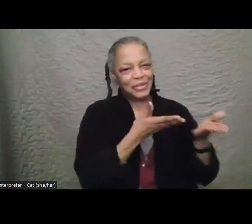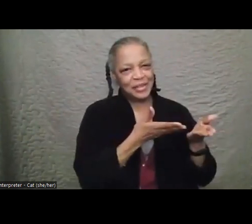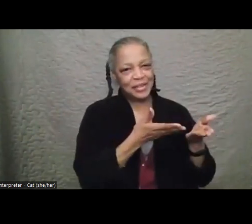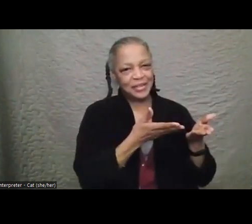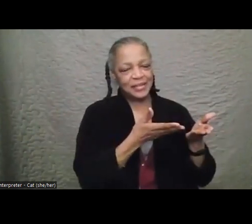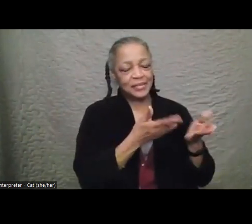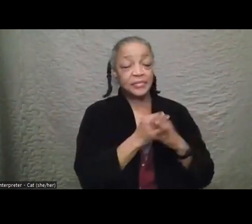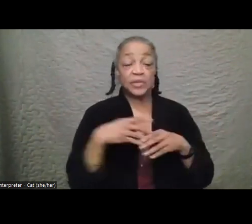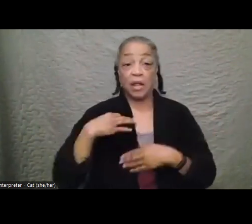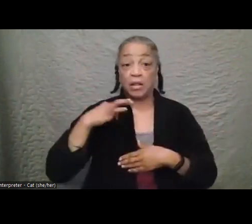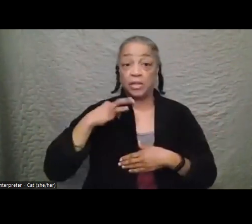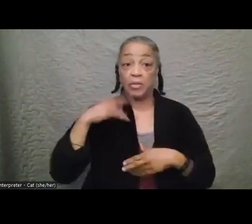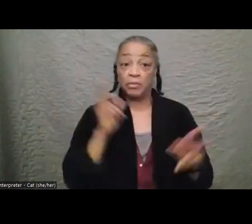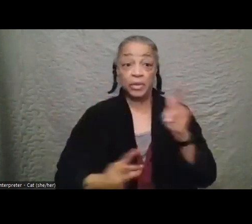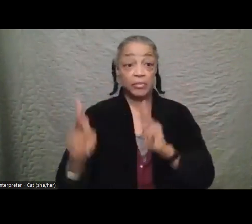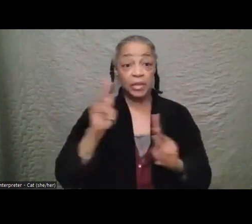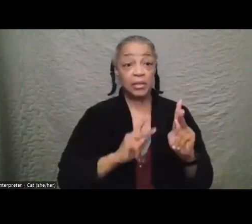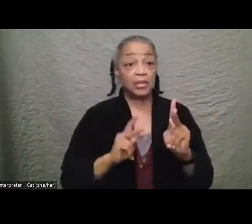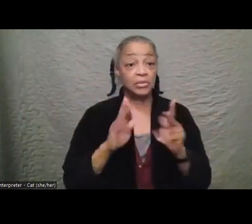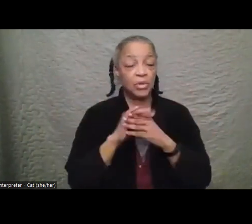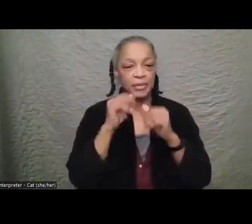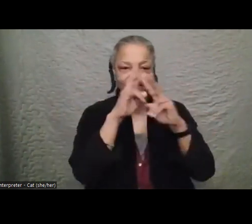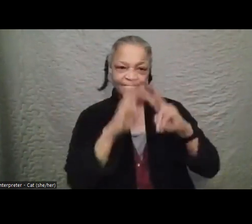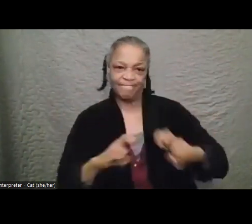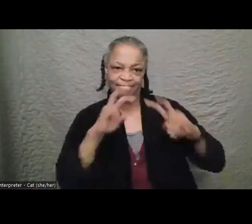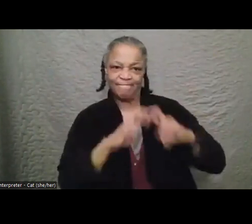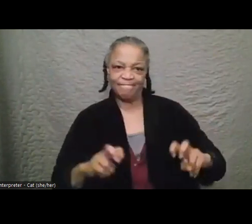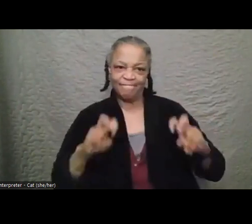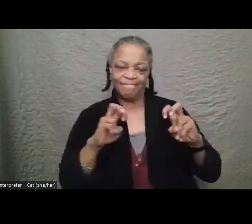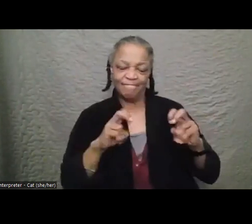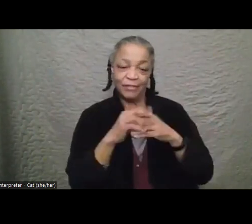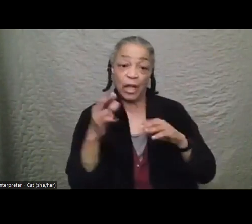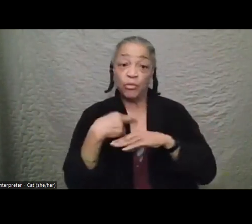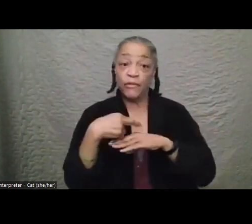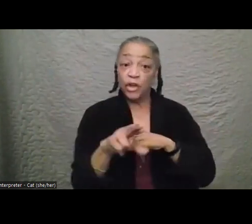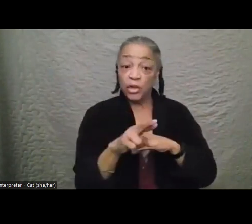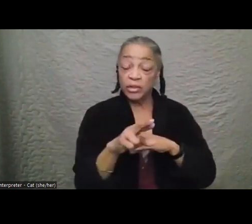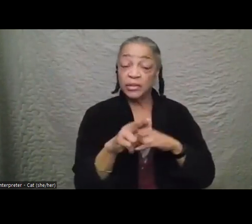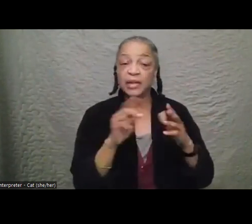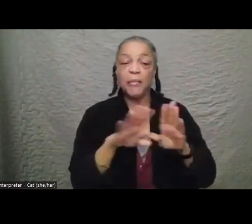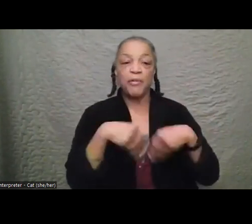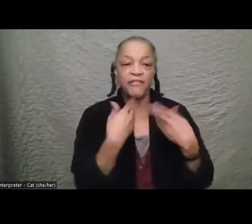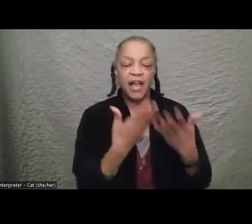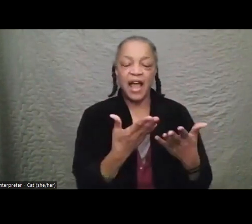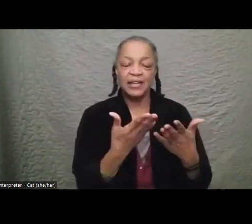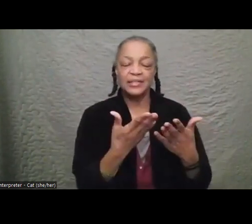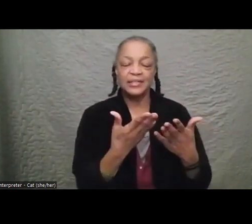Eligible individuals will be assessed for, referred to , and provided with subsidized